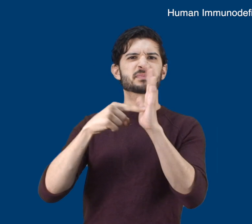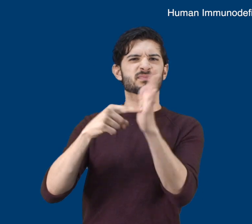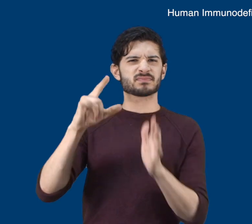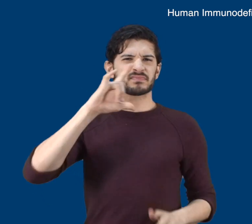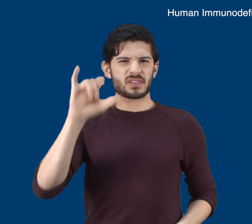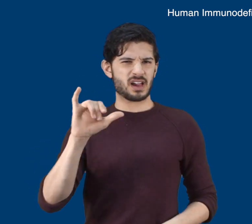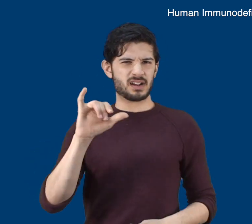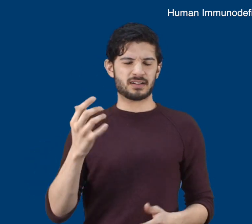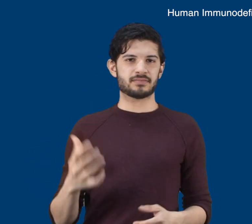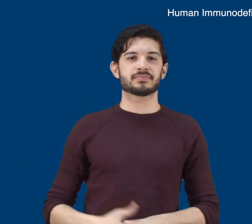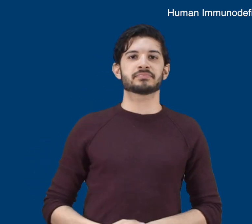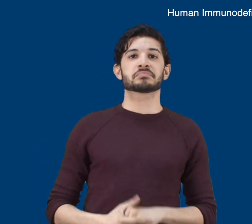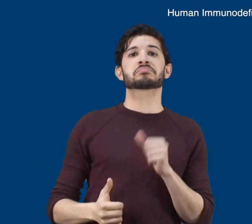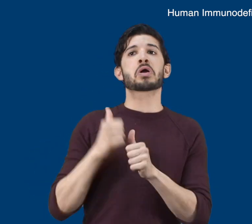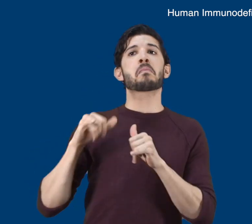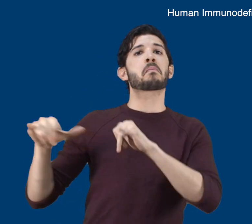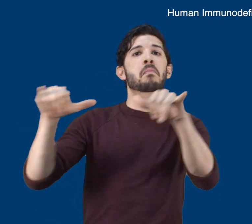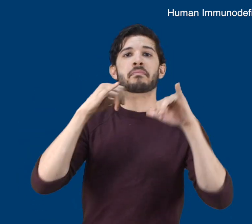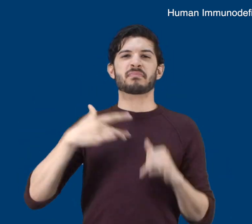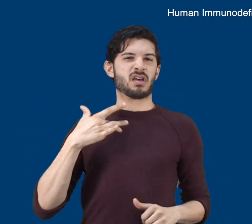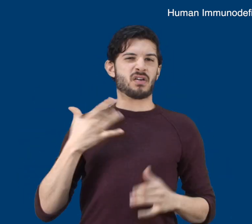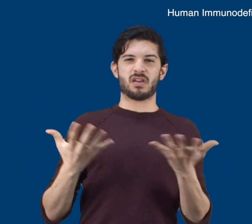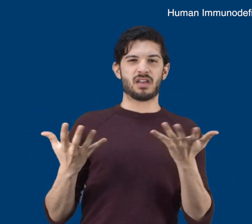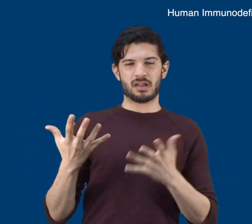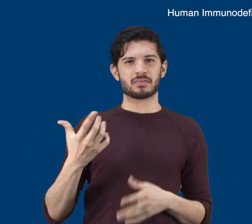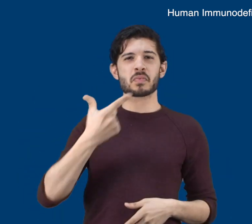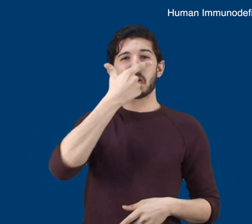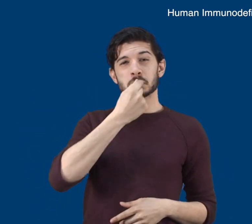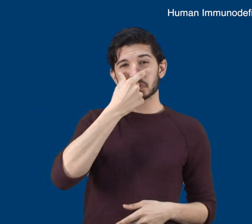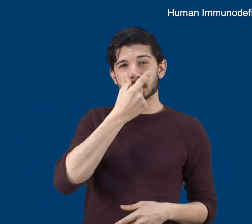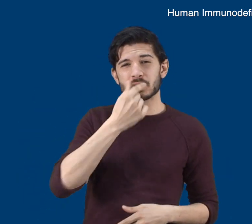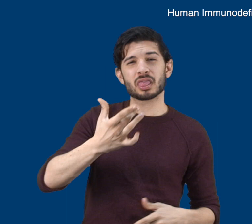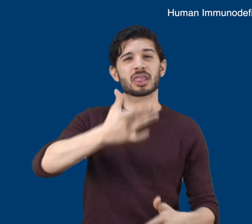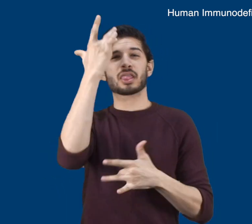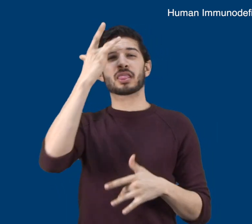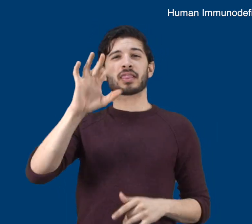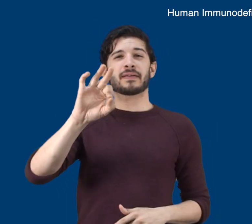Most common symptoms of HIV include getting a cold